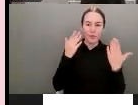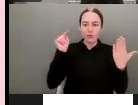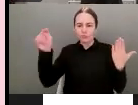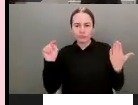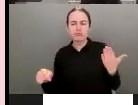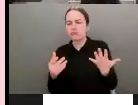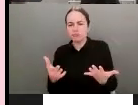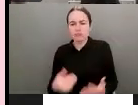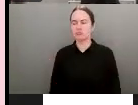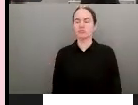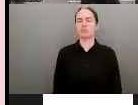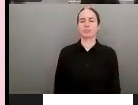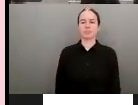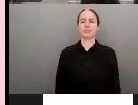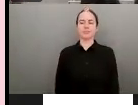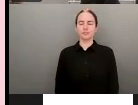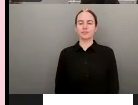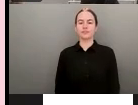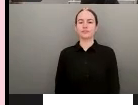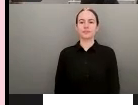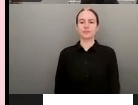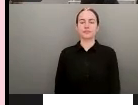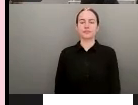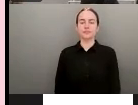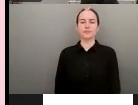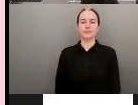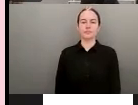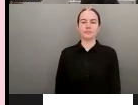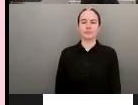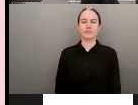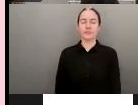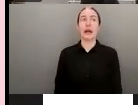Yeah, first,